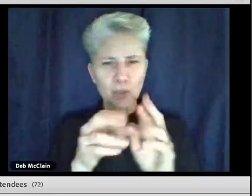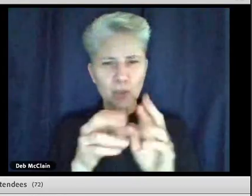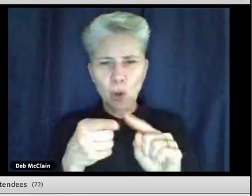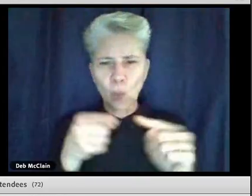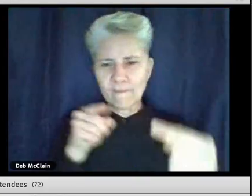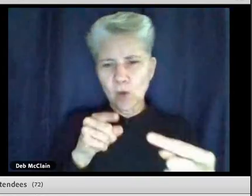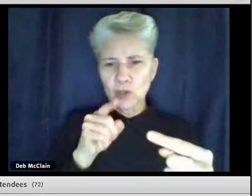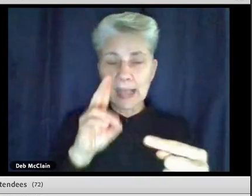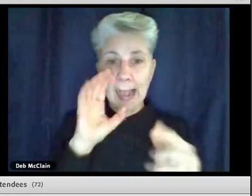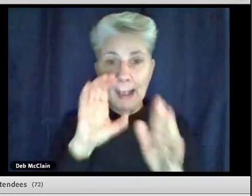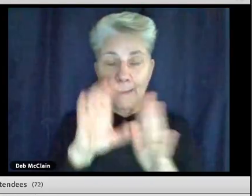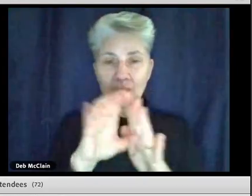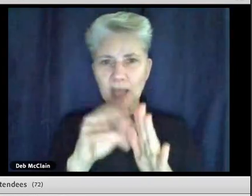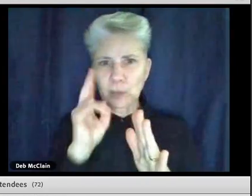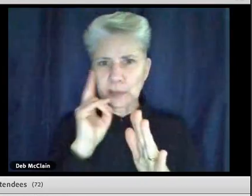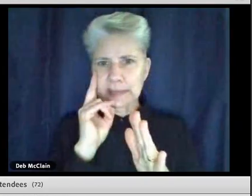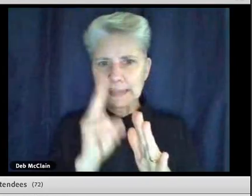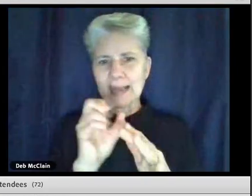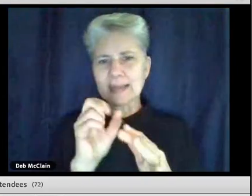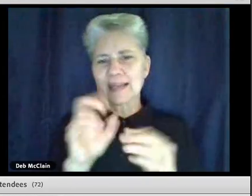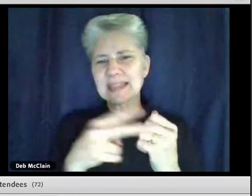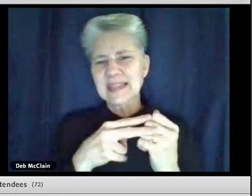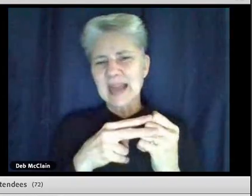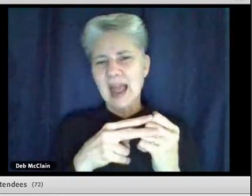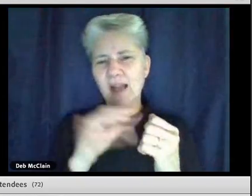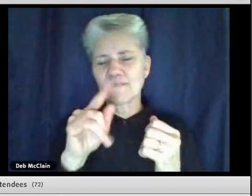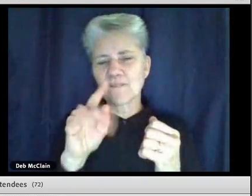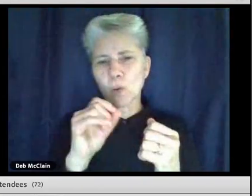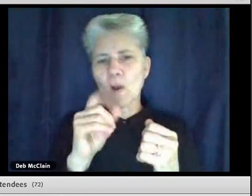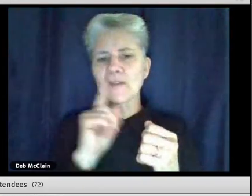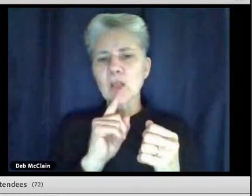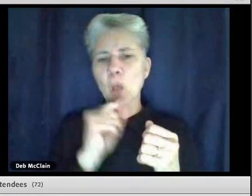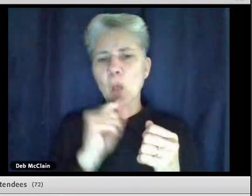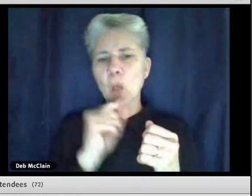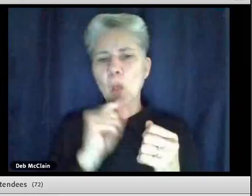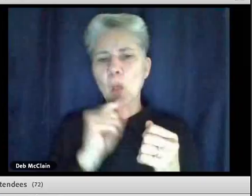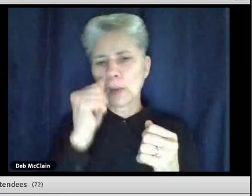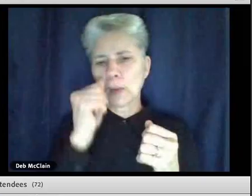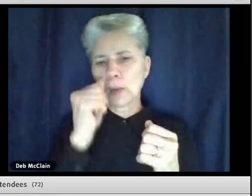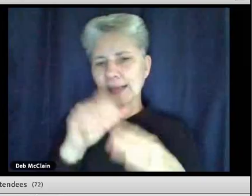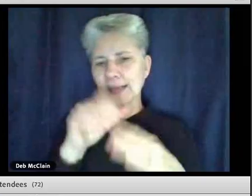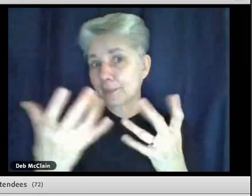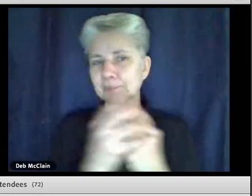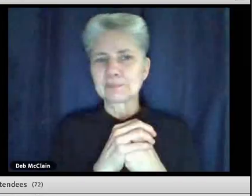And one of the first things you might do is actually look at that picture and reverse image it. If you do, you'll see it's a stock photo